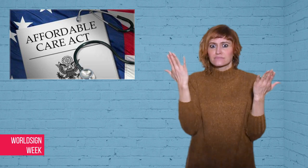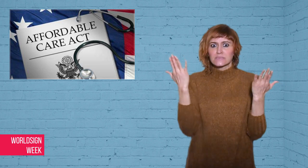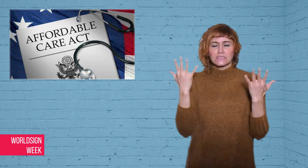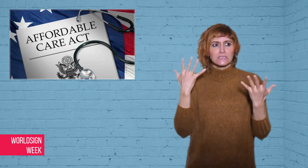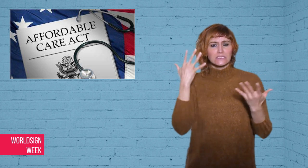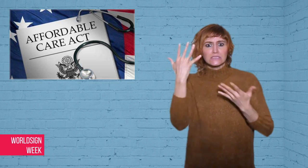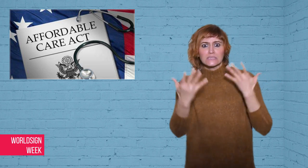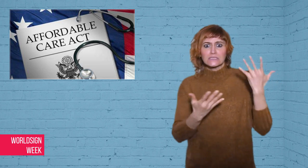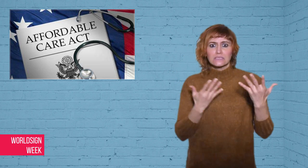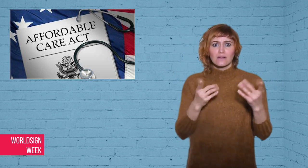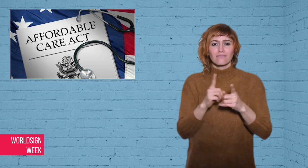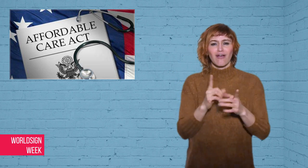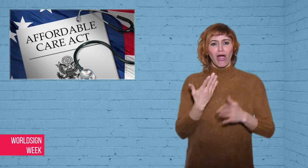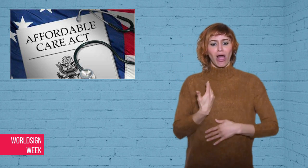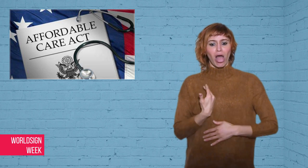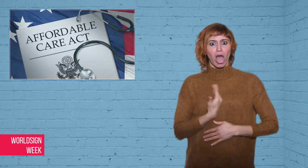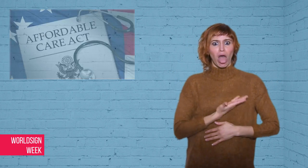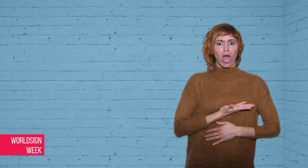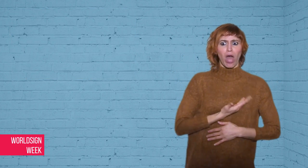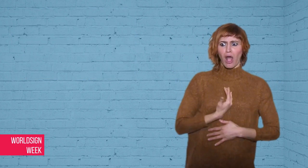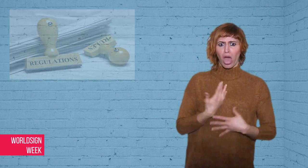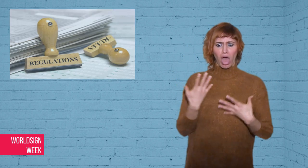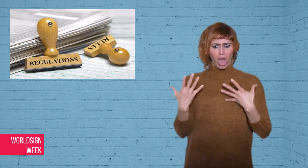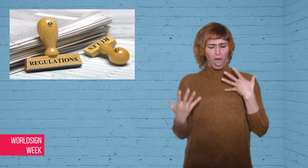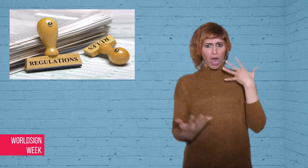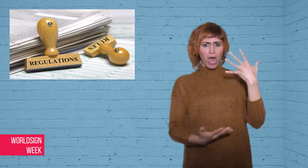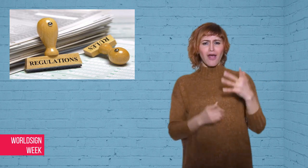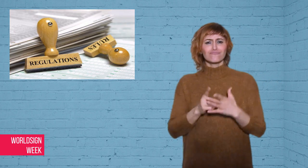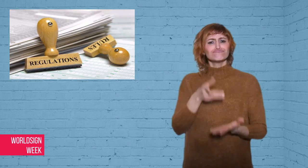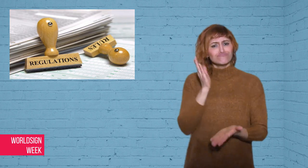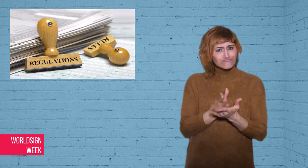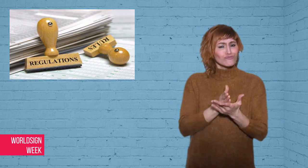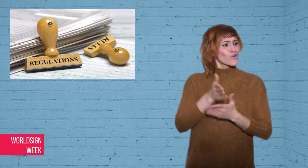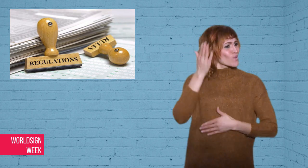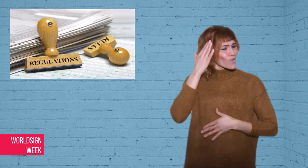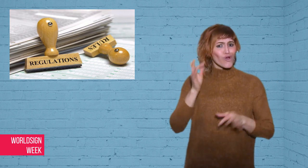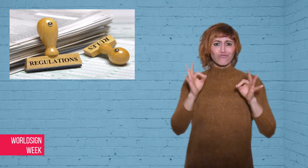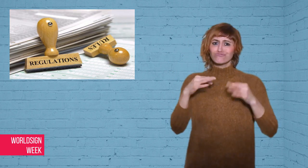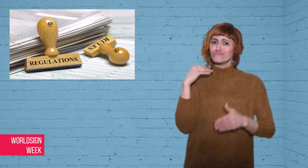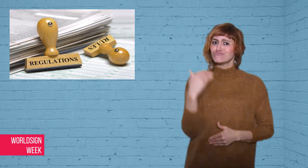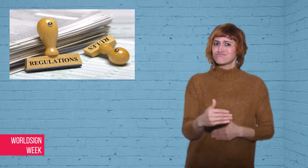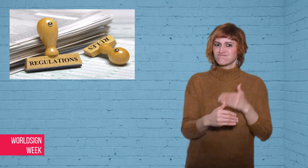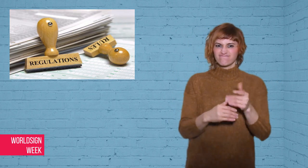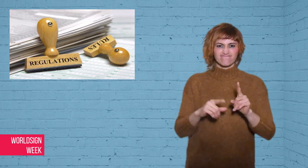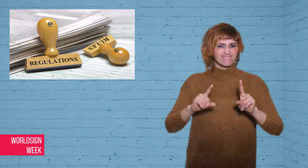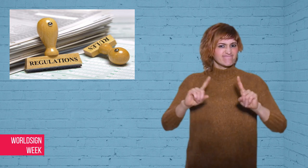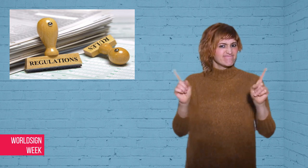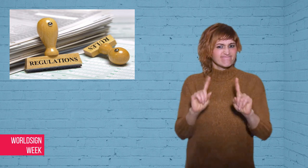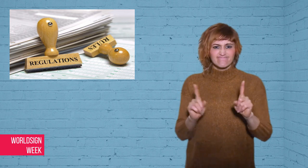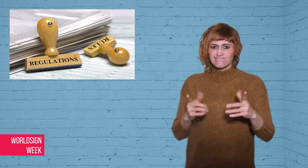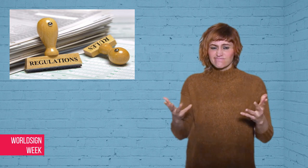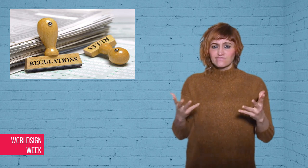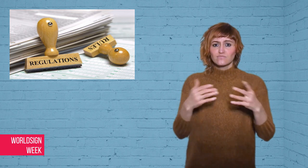is how much is unknown and uncertain.